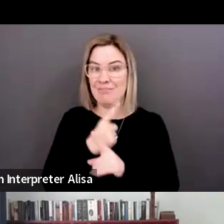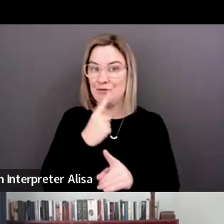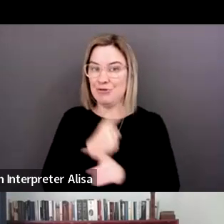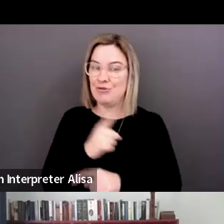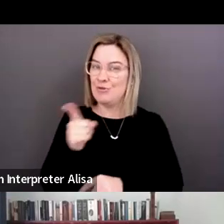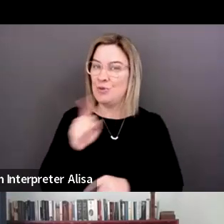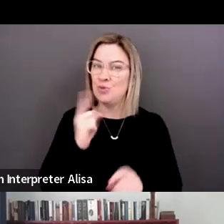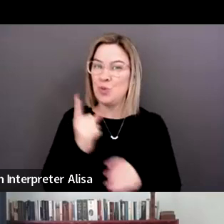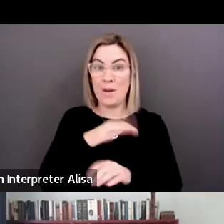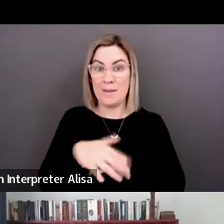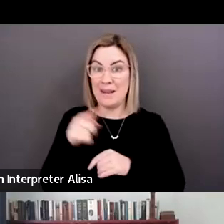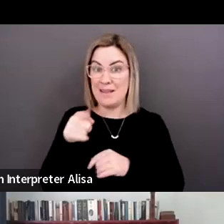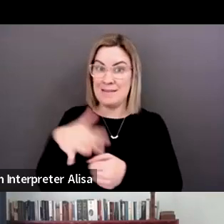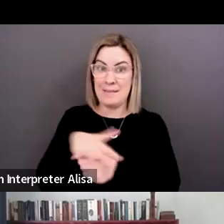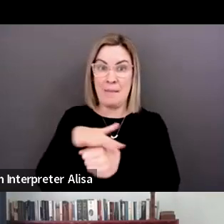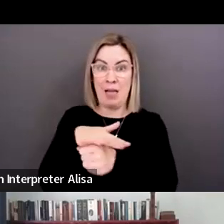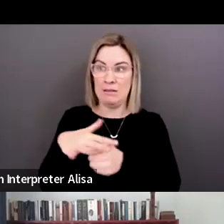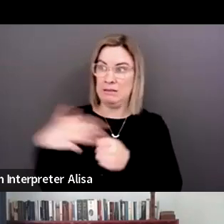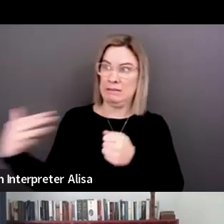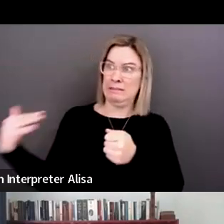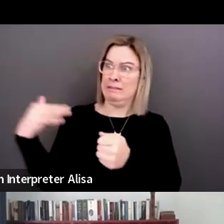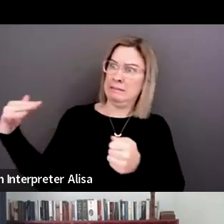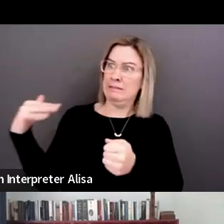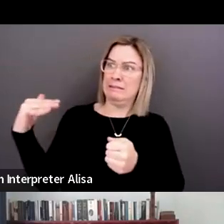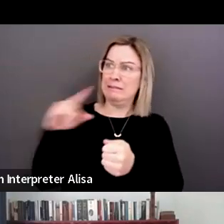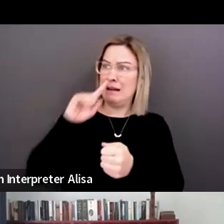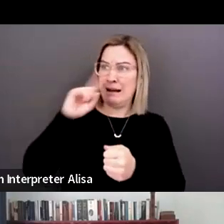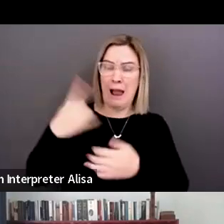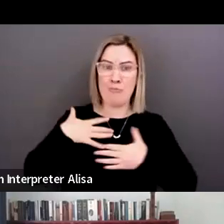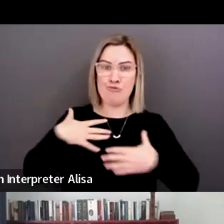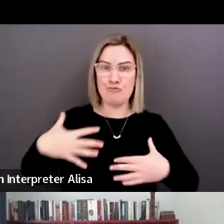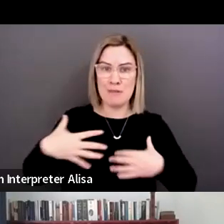But I think also why it's called a climate for art is because we can see,